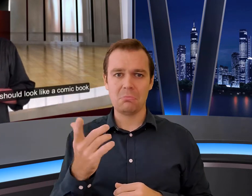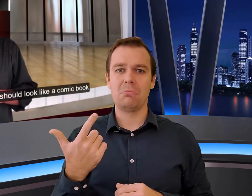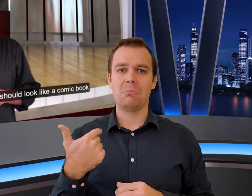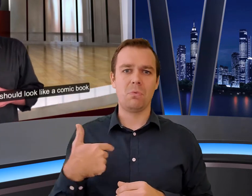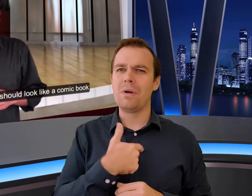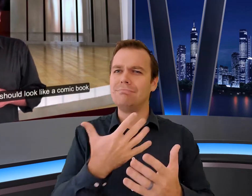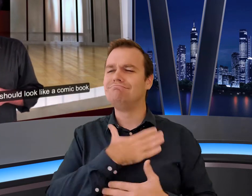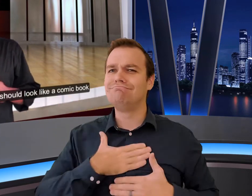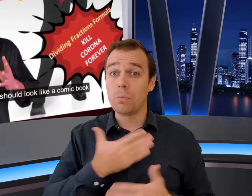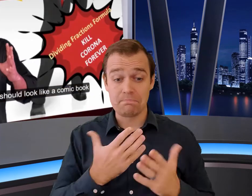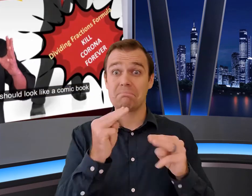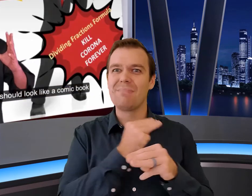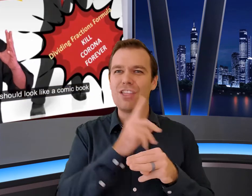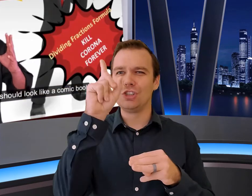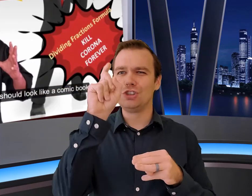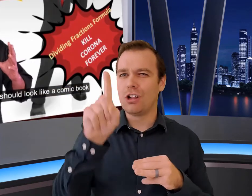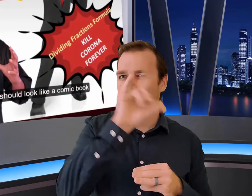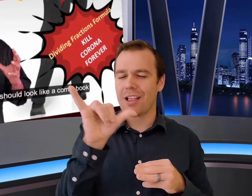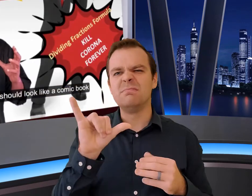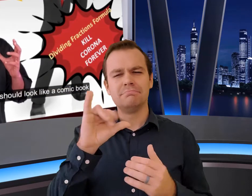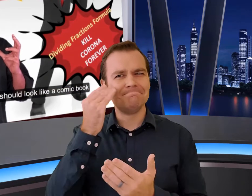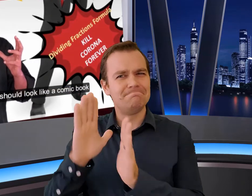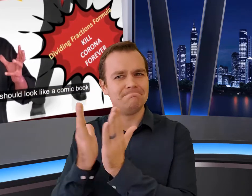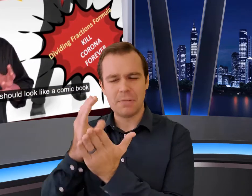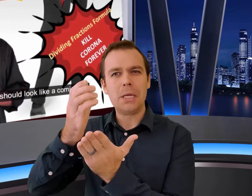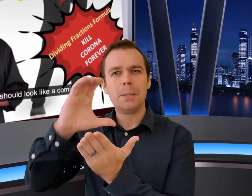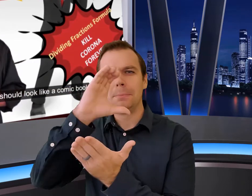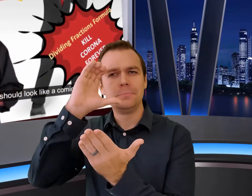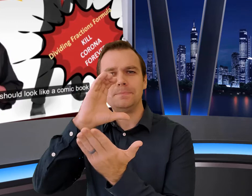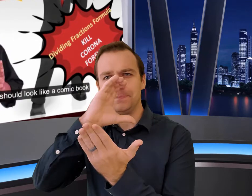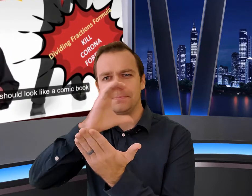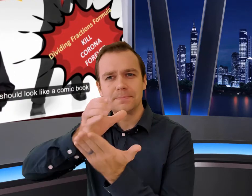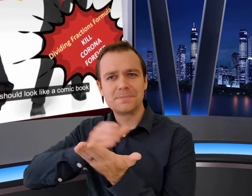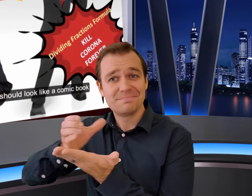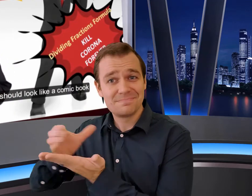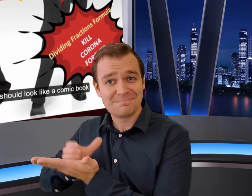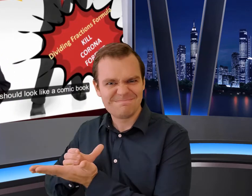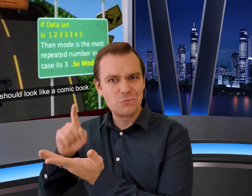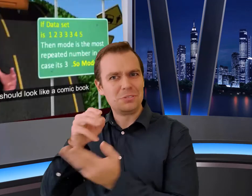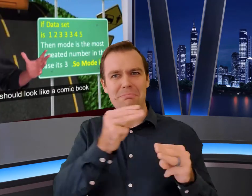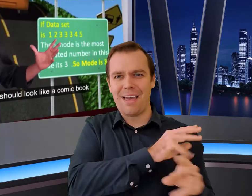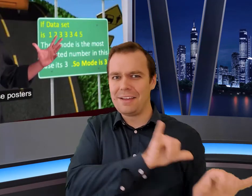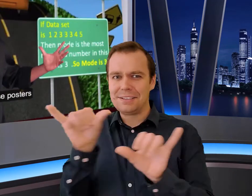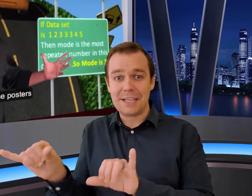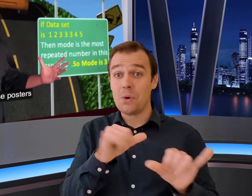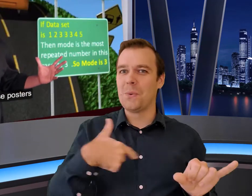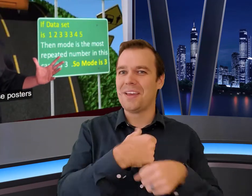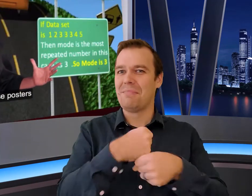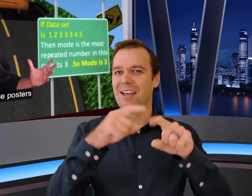as my daughter desired that Maths book should look like a comic book